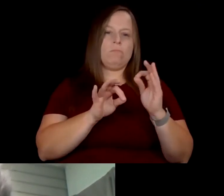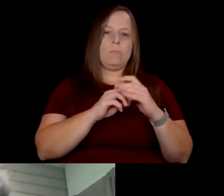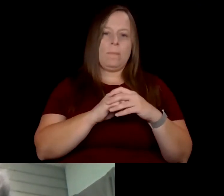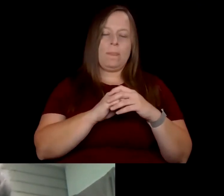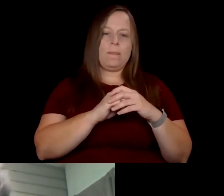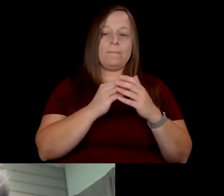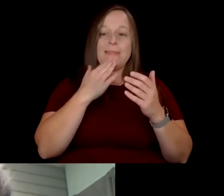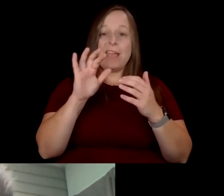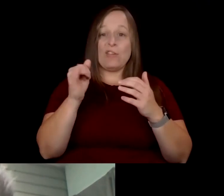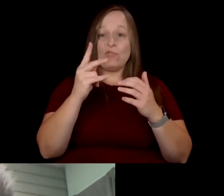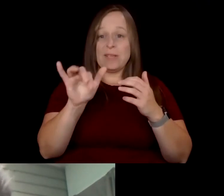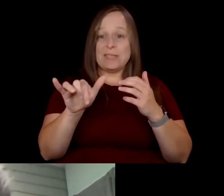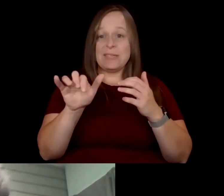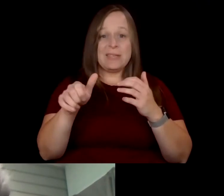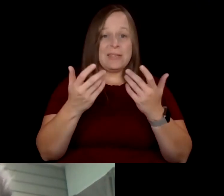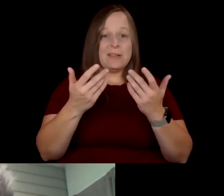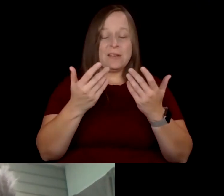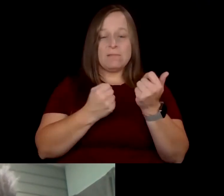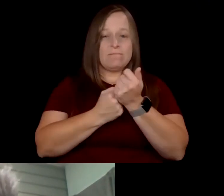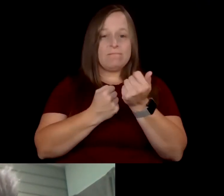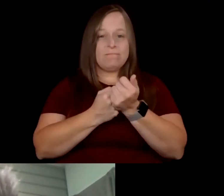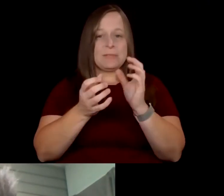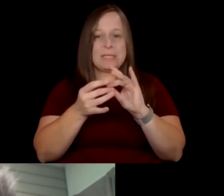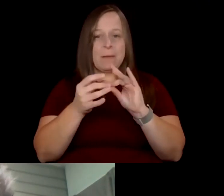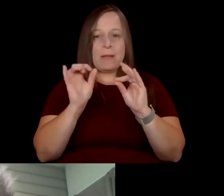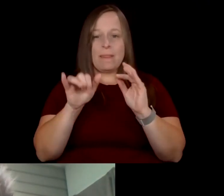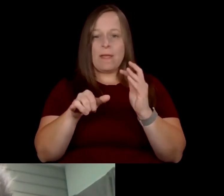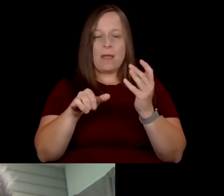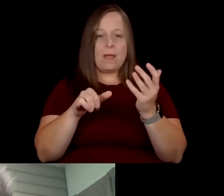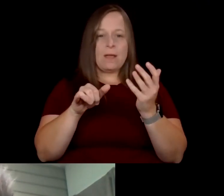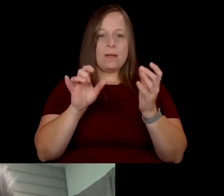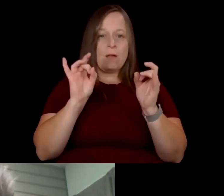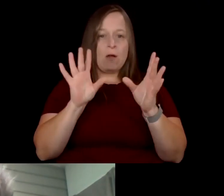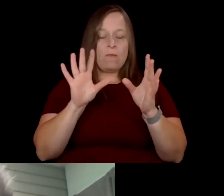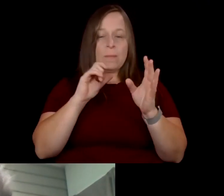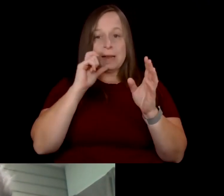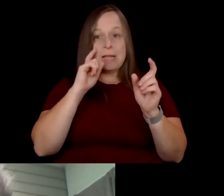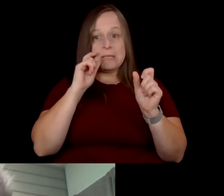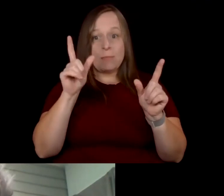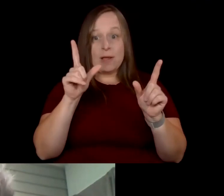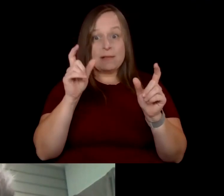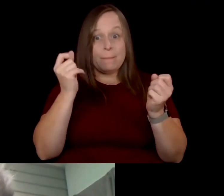Thanks, Chrissy. And, yeah, just to Joe's comment, like that's so outrageous, but not surprising. Like many things in the system,